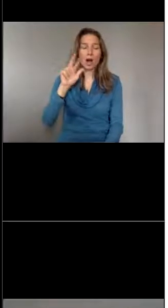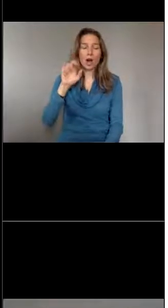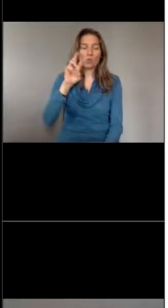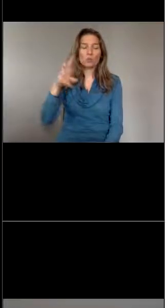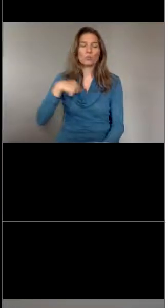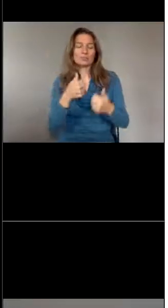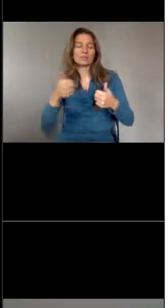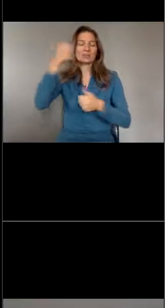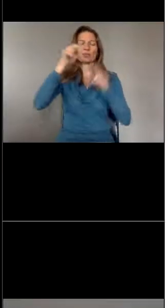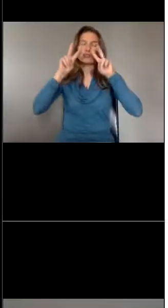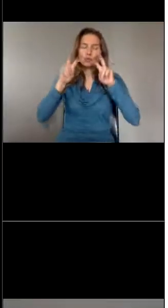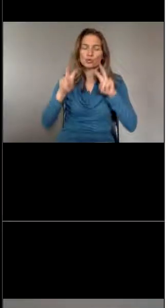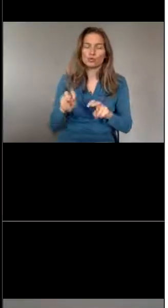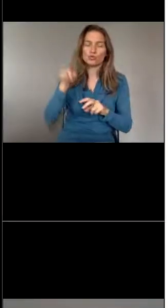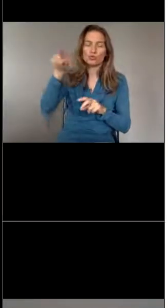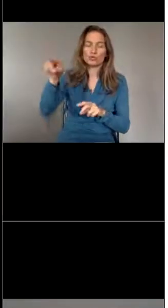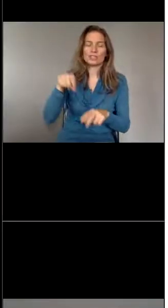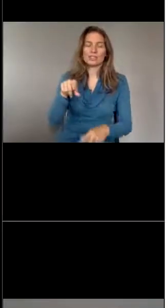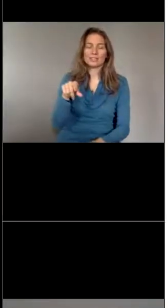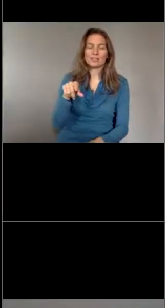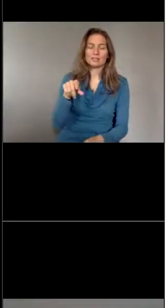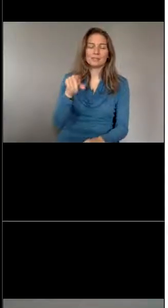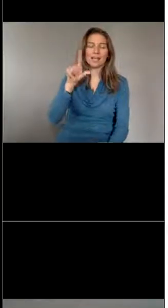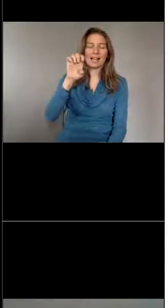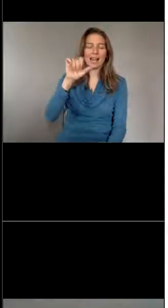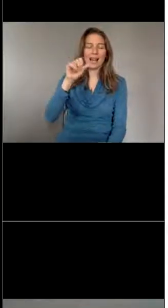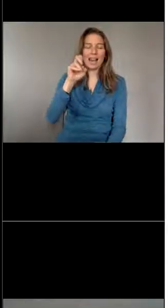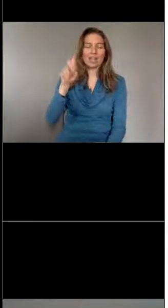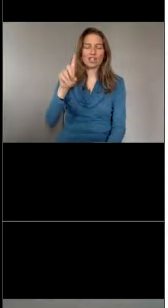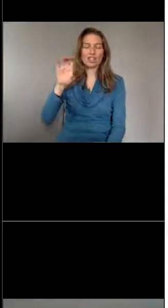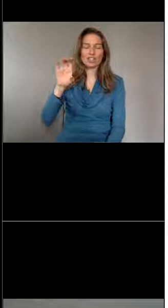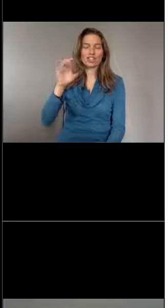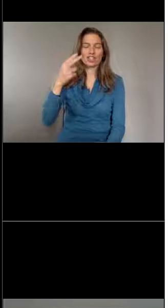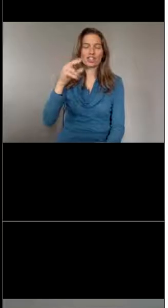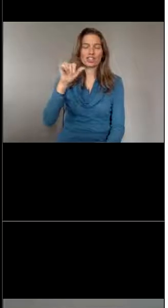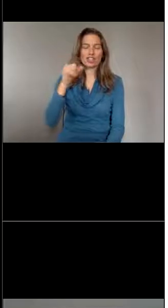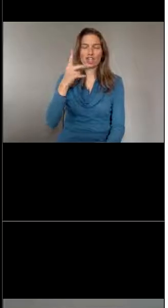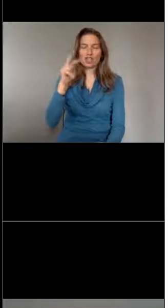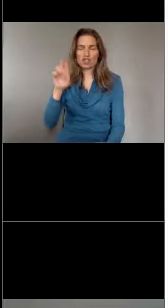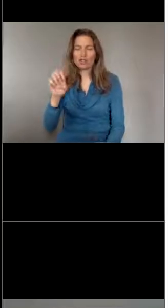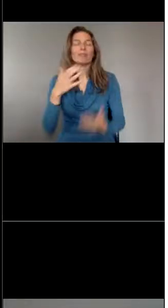Thanks to our friends at EDF for hosting.